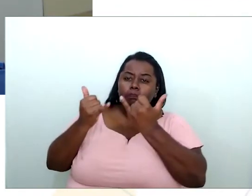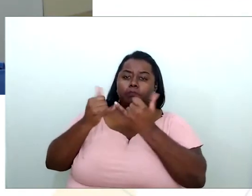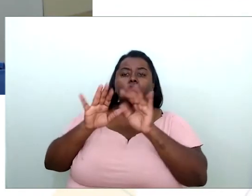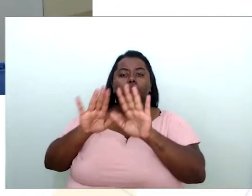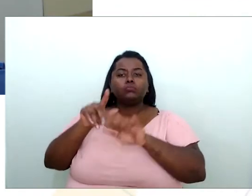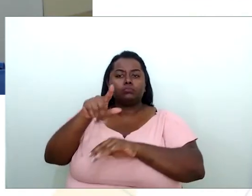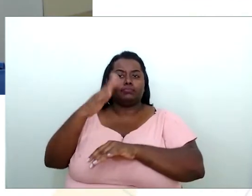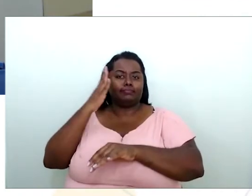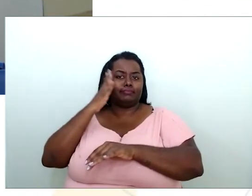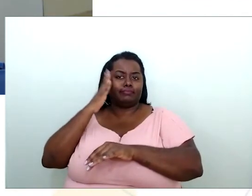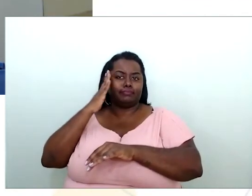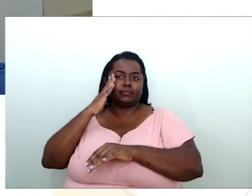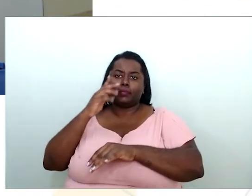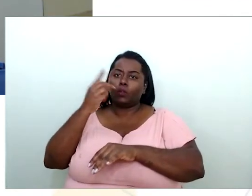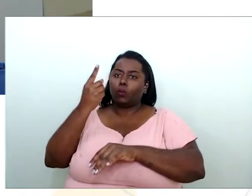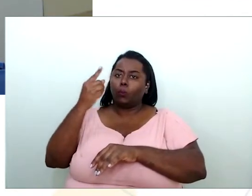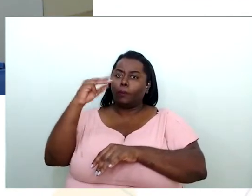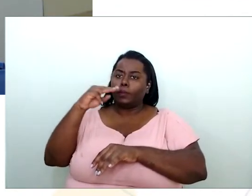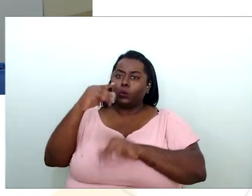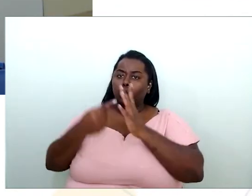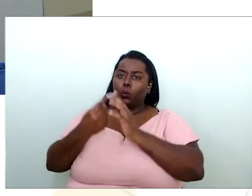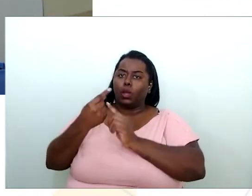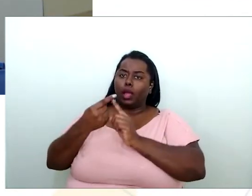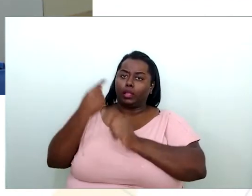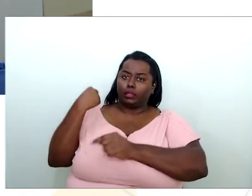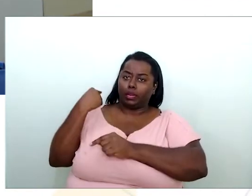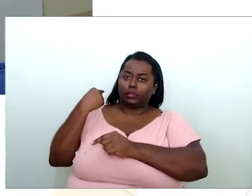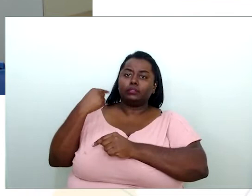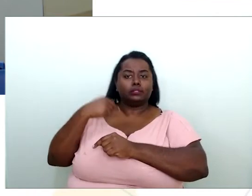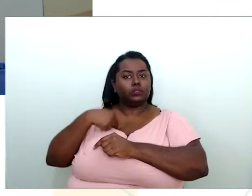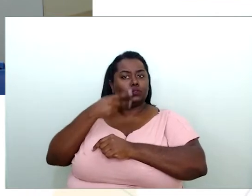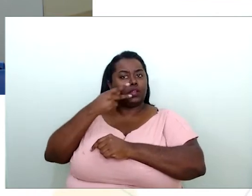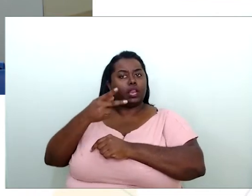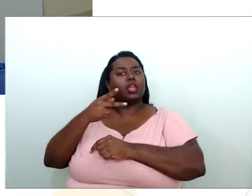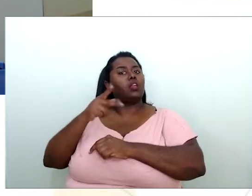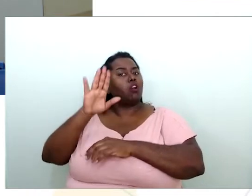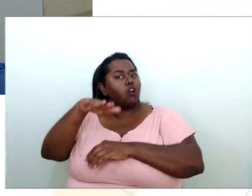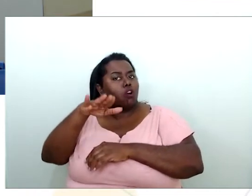but but you will know that just just a minute ago I was banging on and on